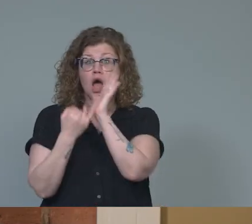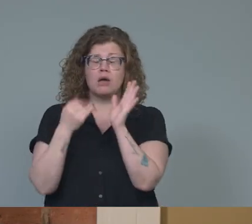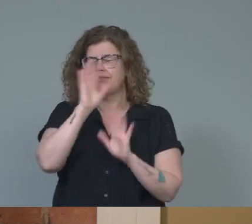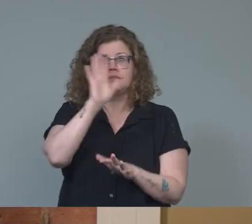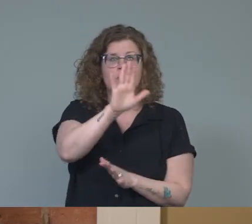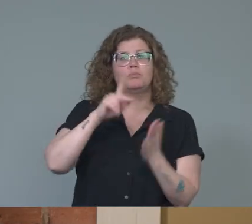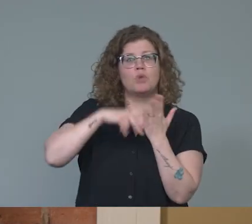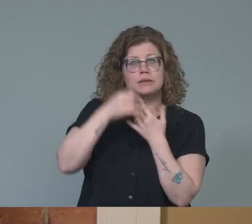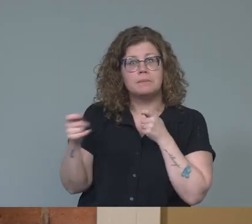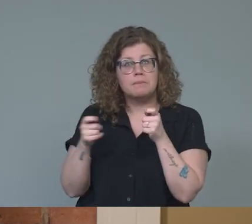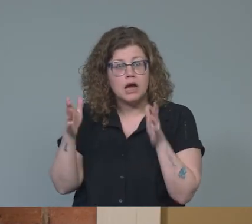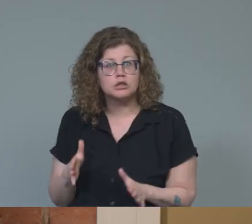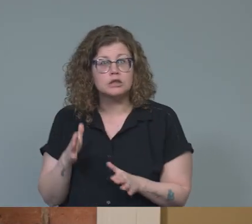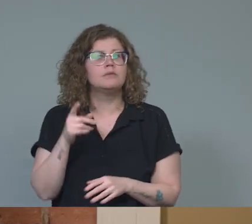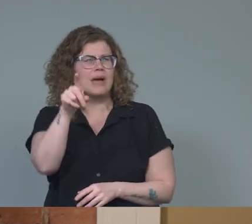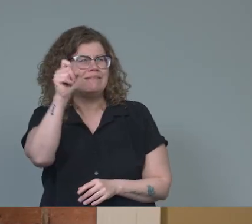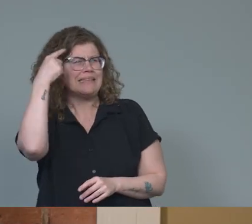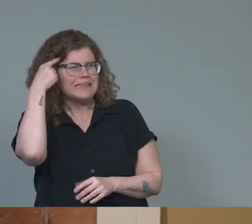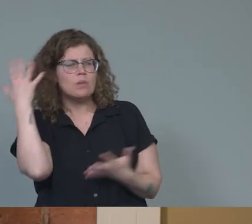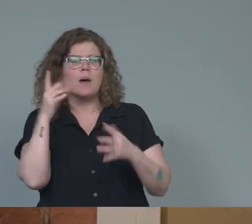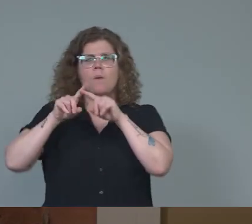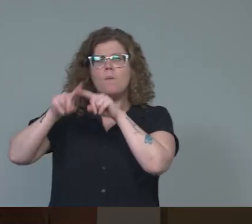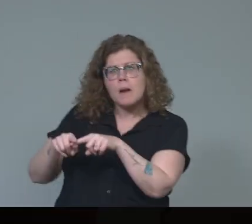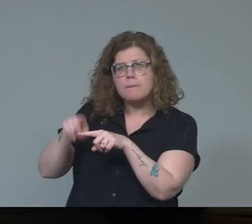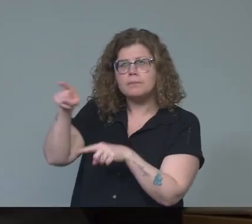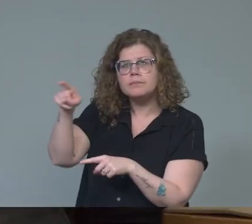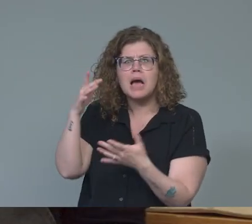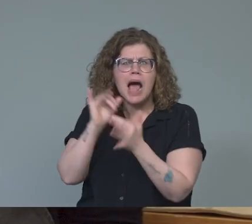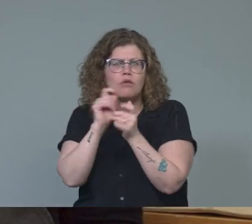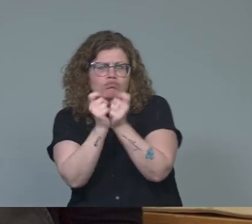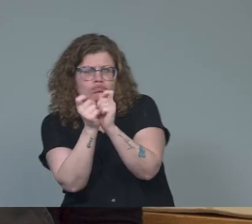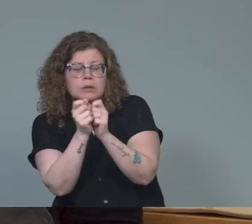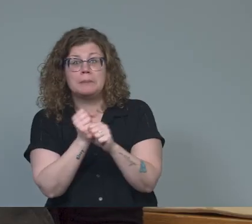are translated to you, and how you need to make that happen. Your project manager,